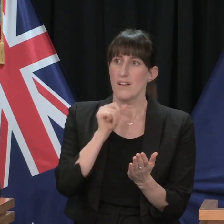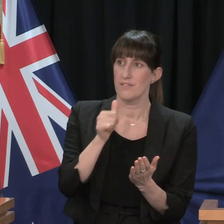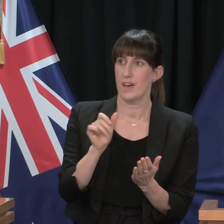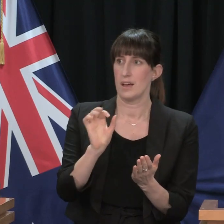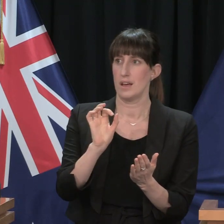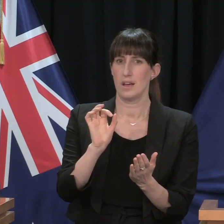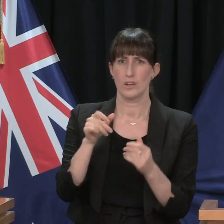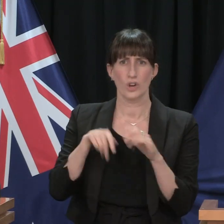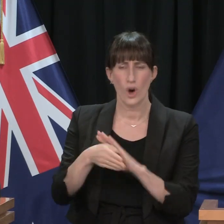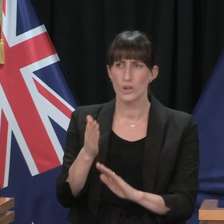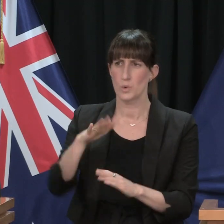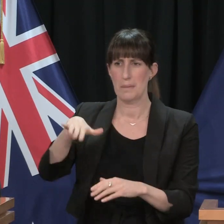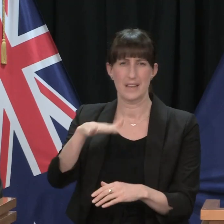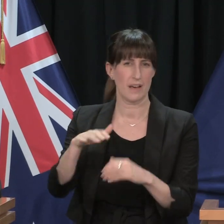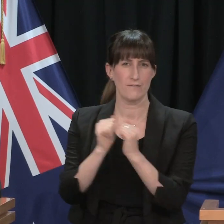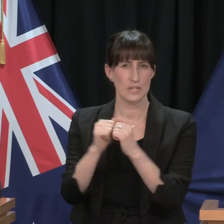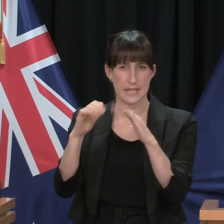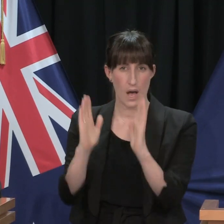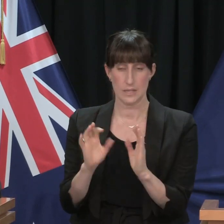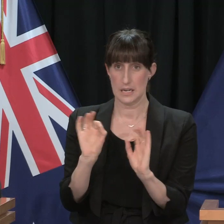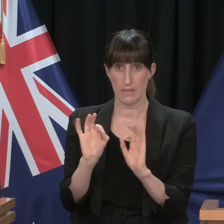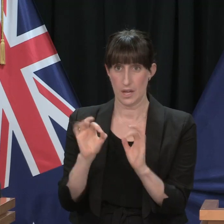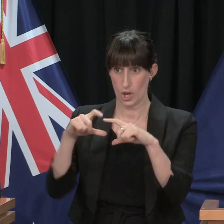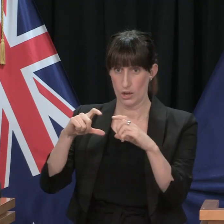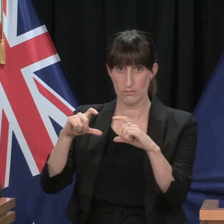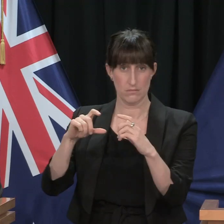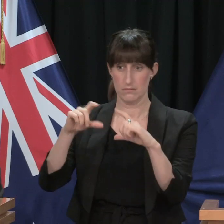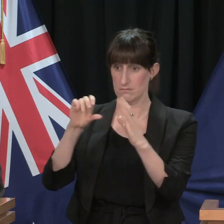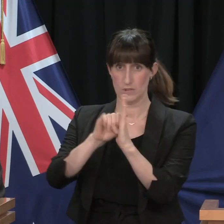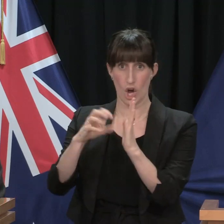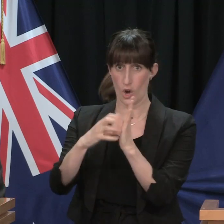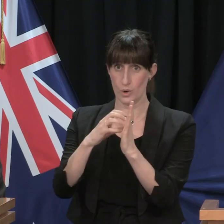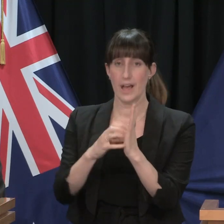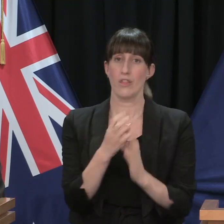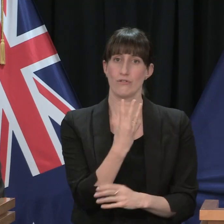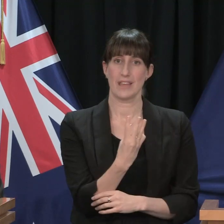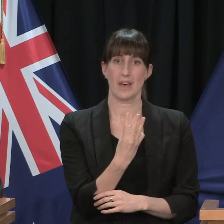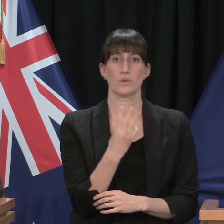that have been entered into the COVID Tracer app since